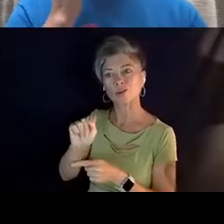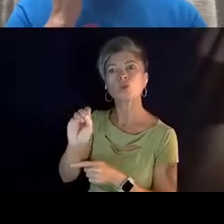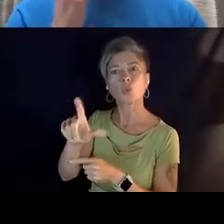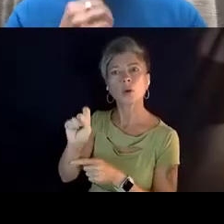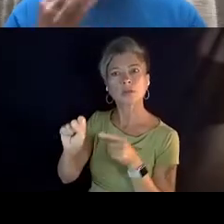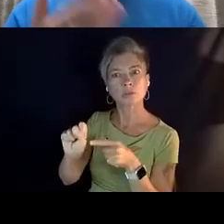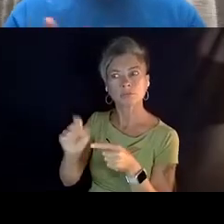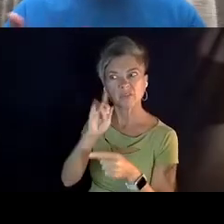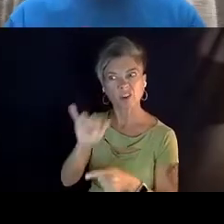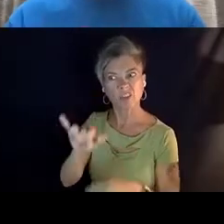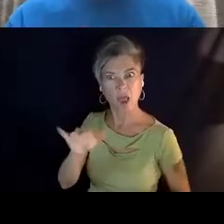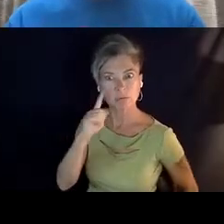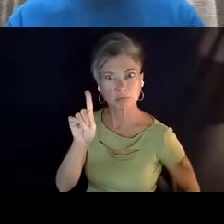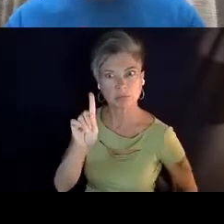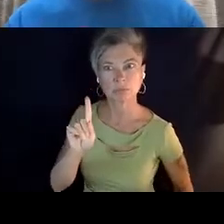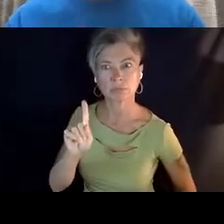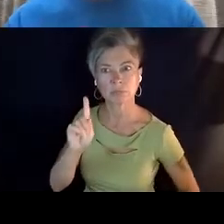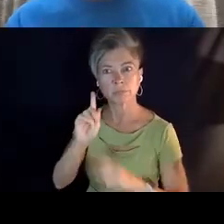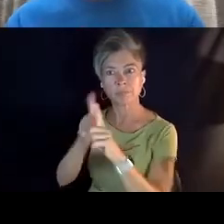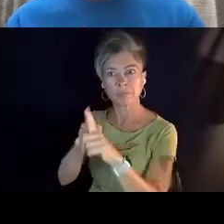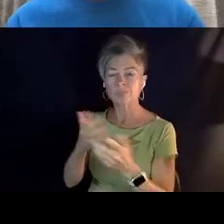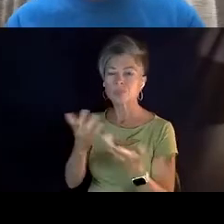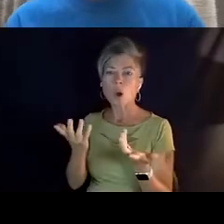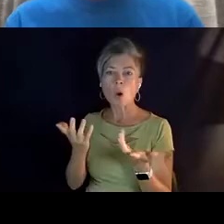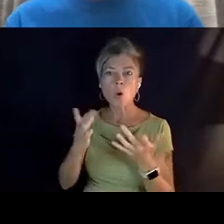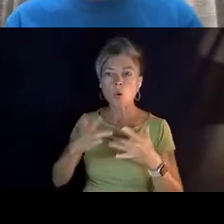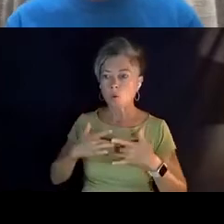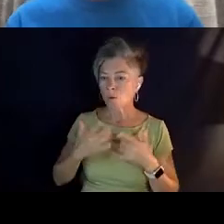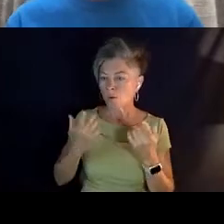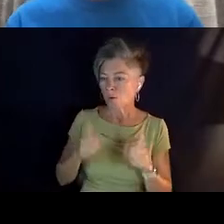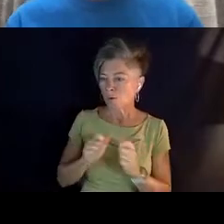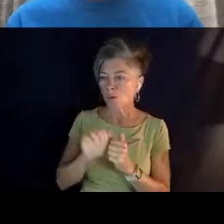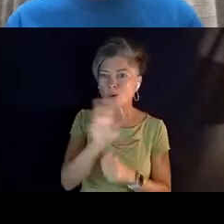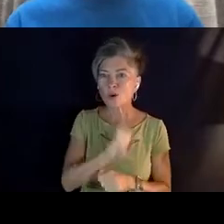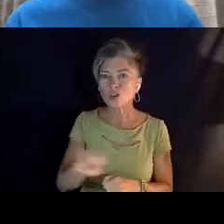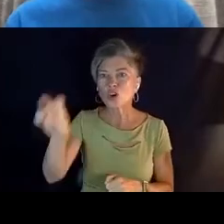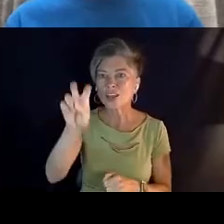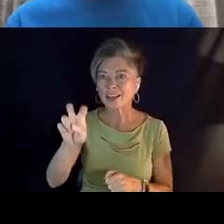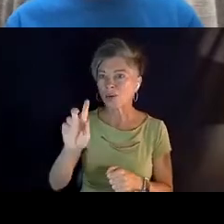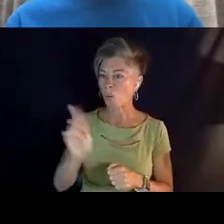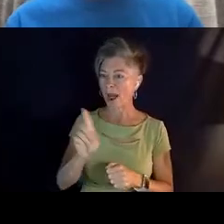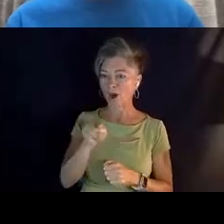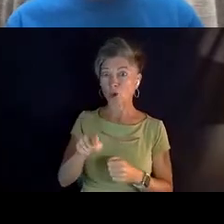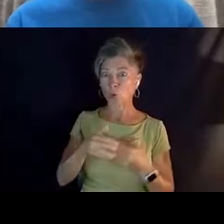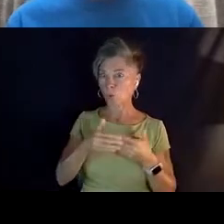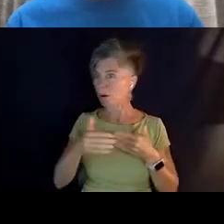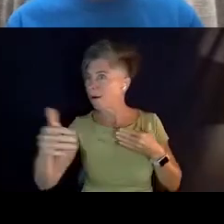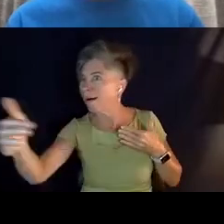And so again, where are you at in your journey? You know, some people come and they have told me that they've been waiting for, you know,